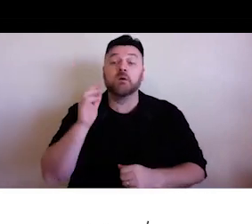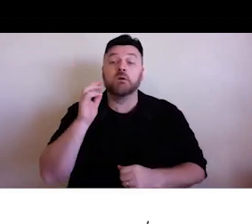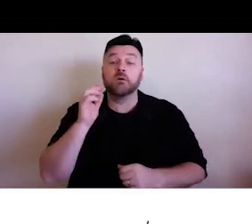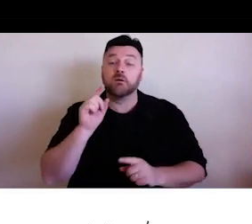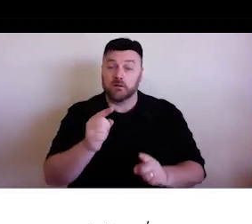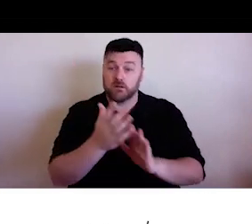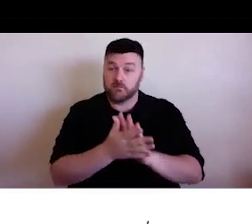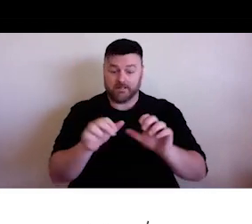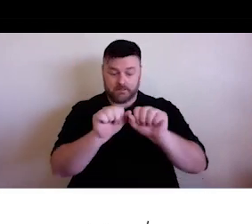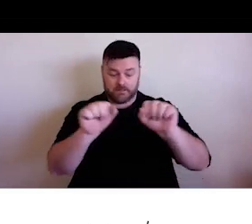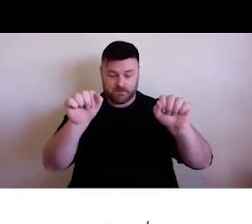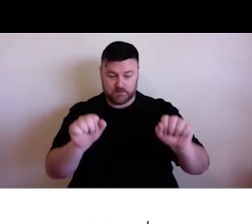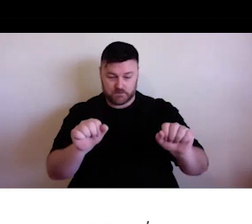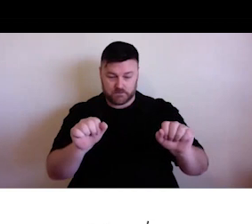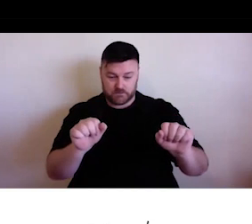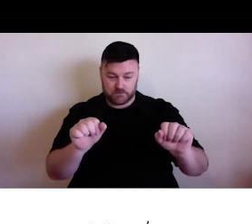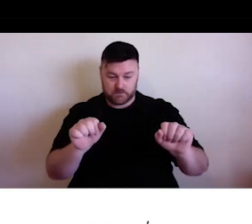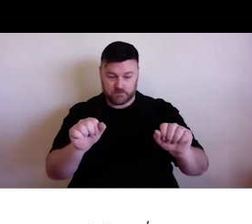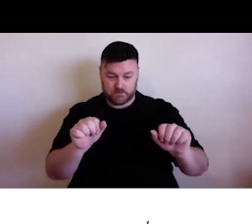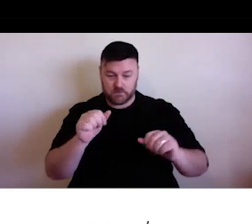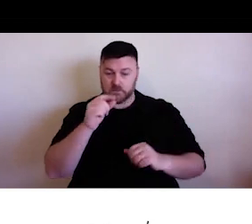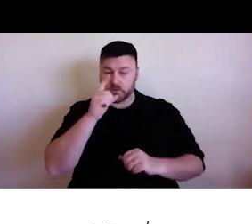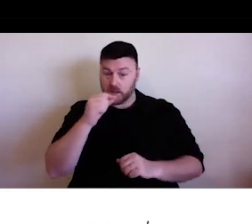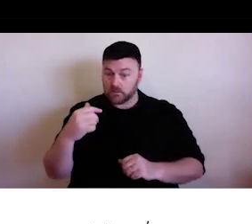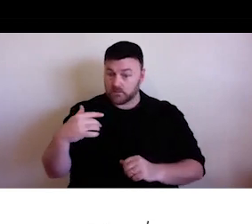survive or an organisation, or an arts collective can survive,